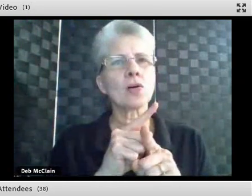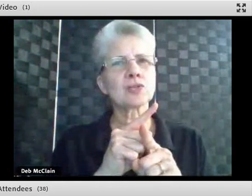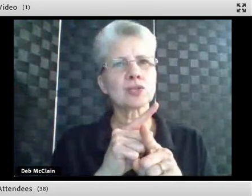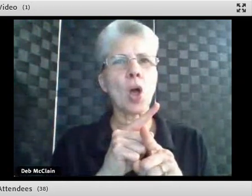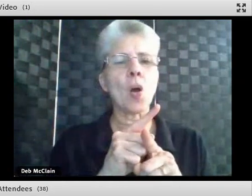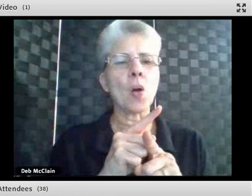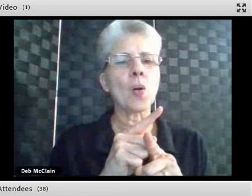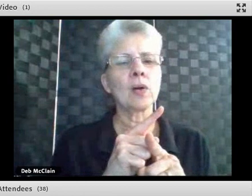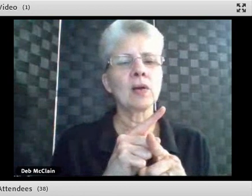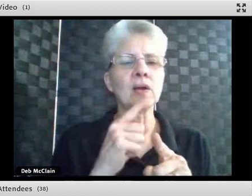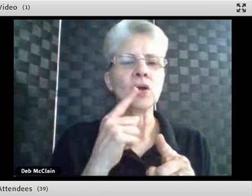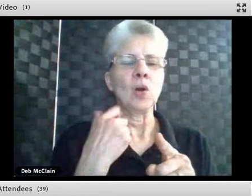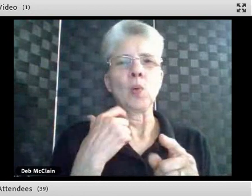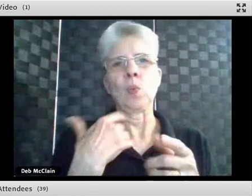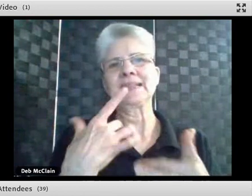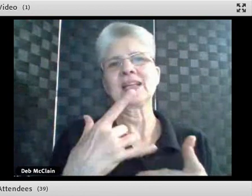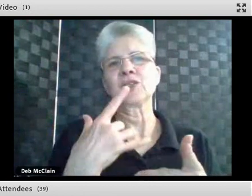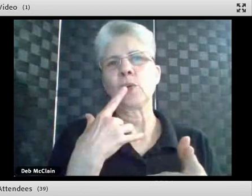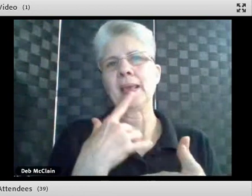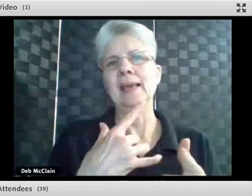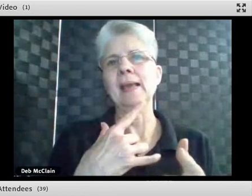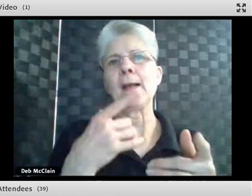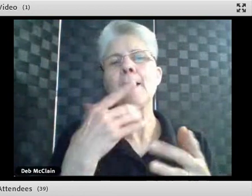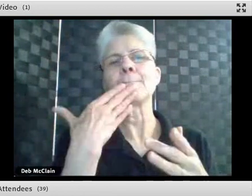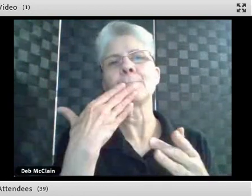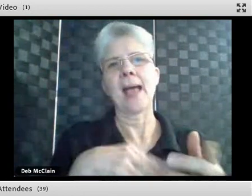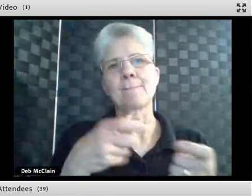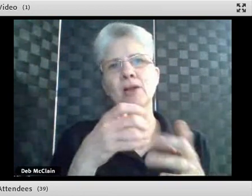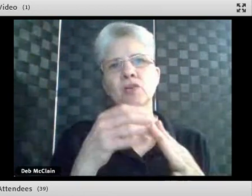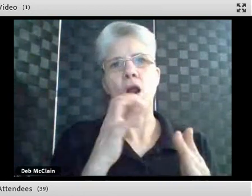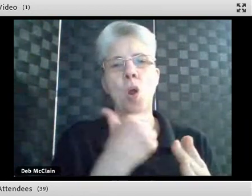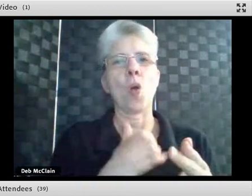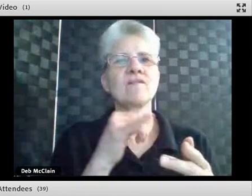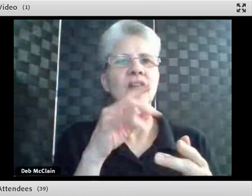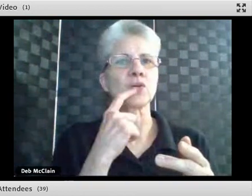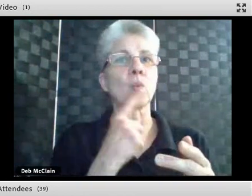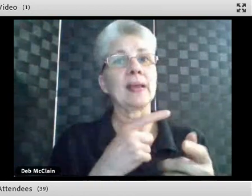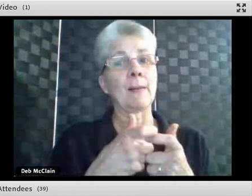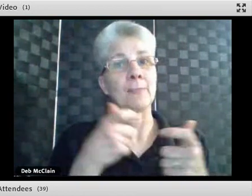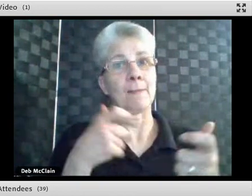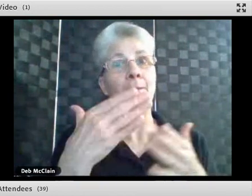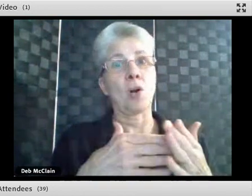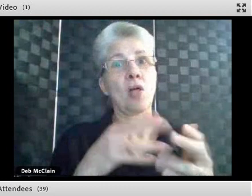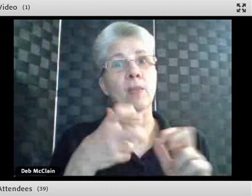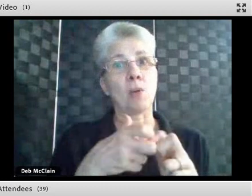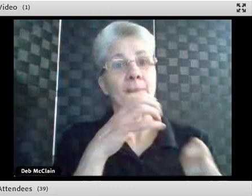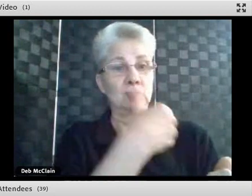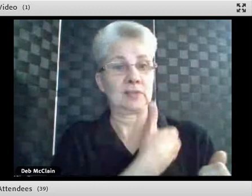kind of, poor managers of our own digital files. So we can be a big part of the problem.